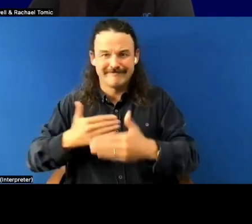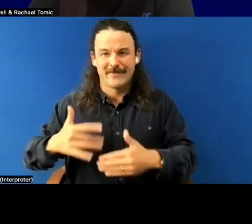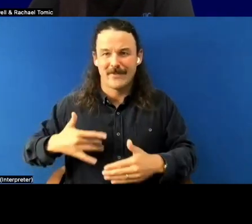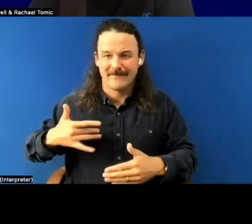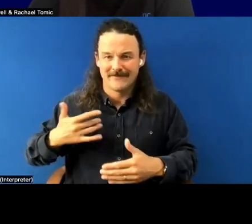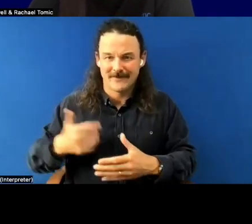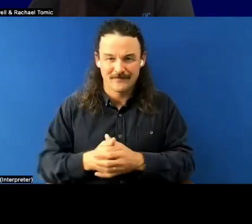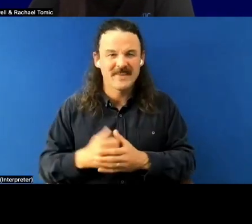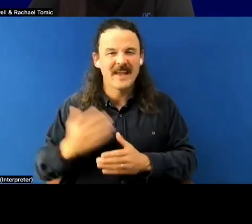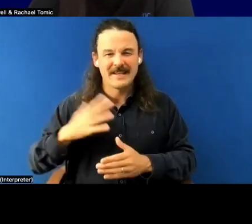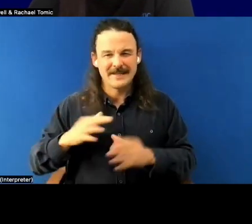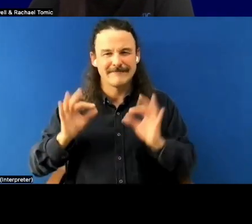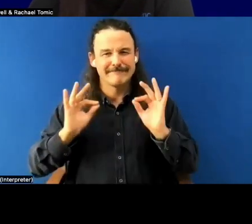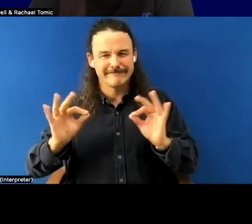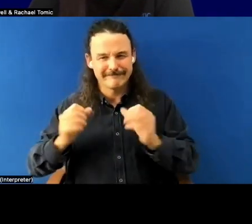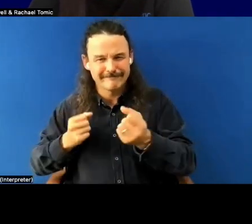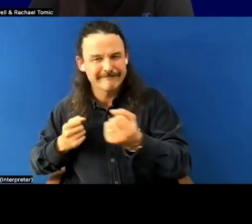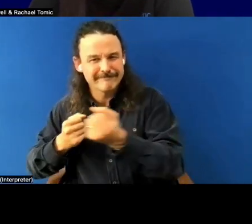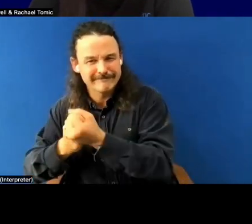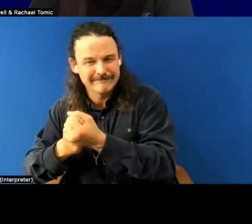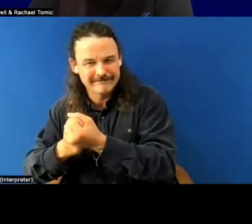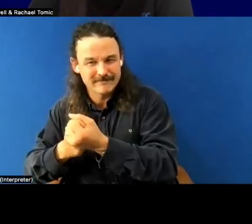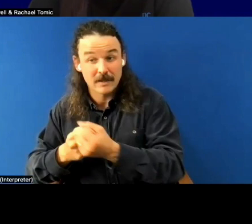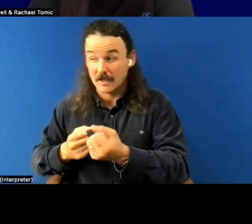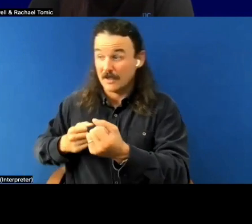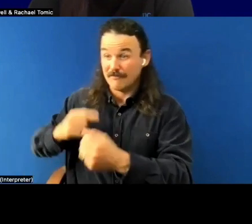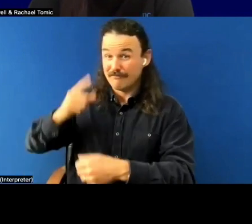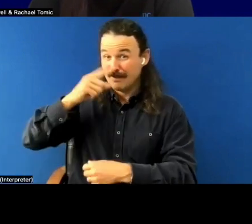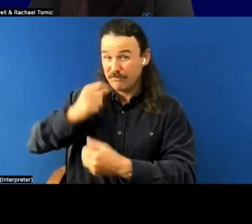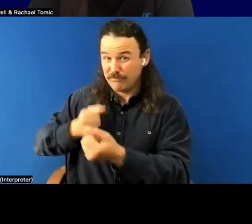a deep understanding of the impact of each of these presentations on